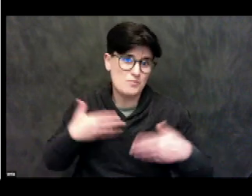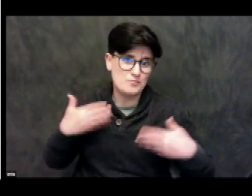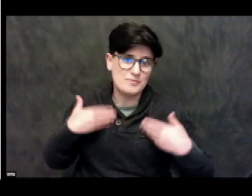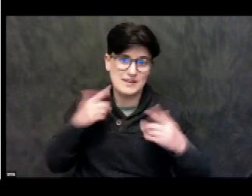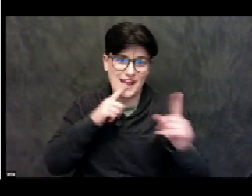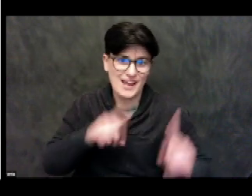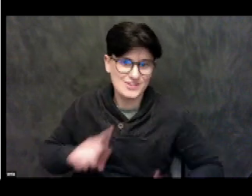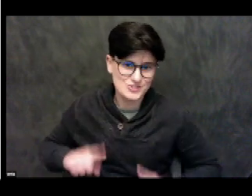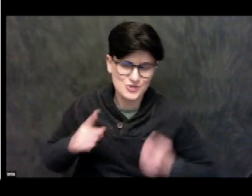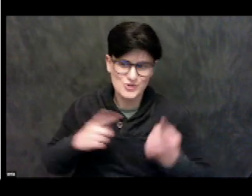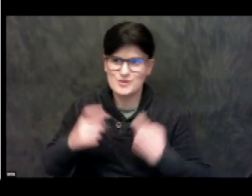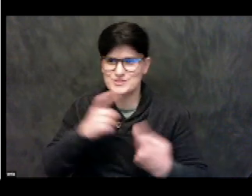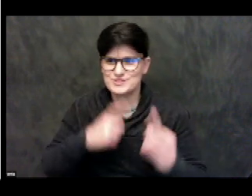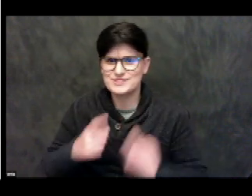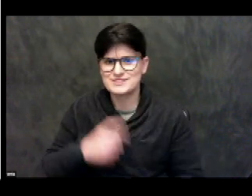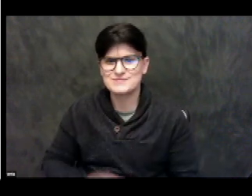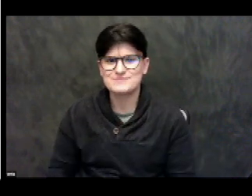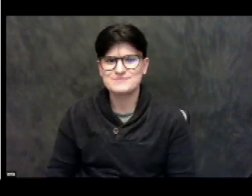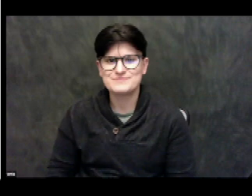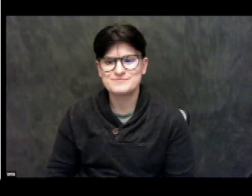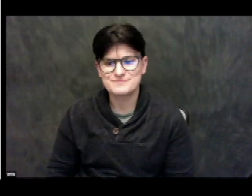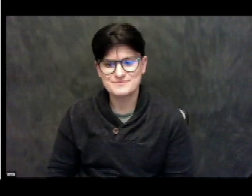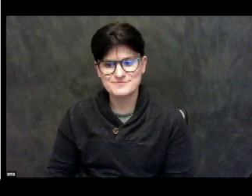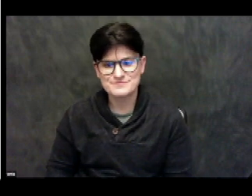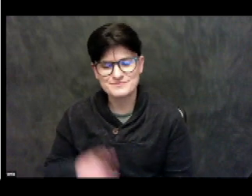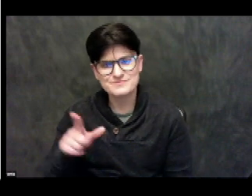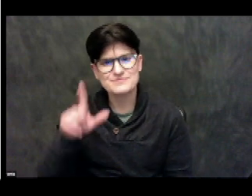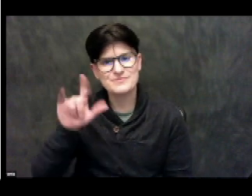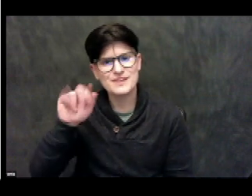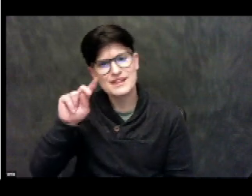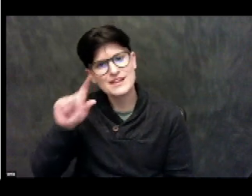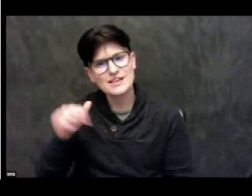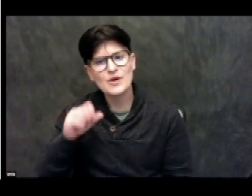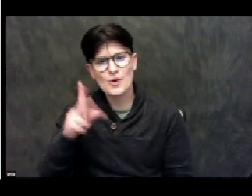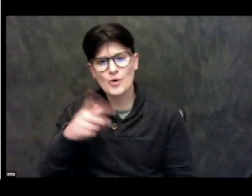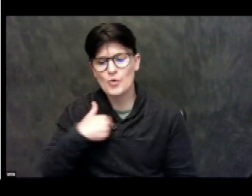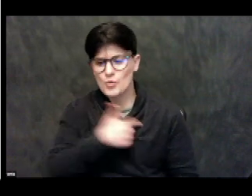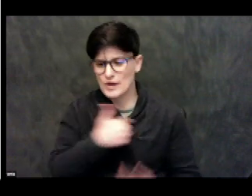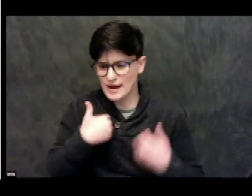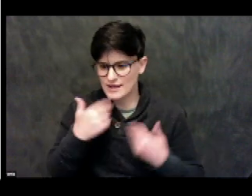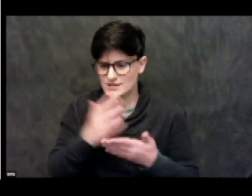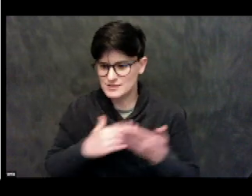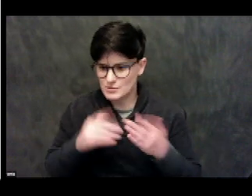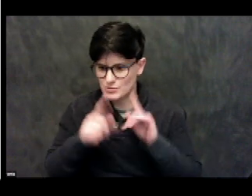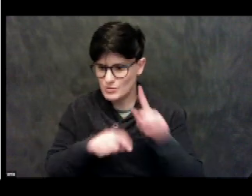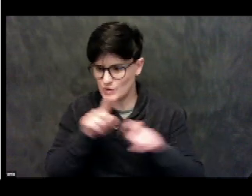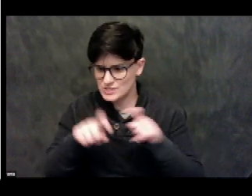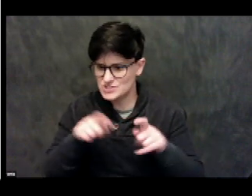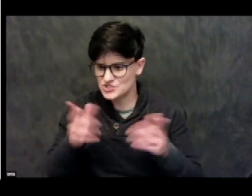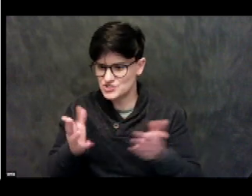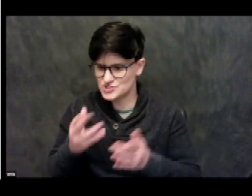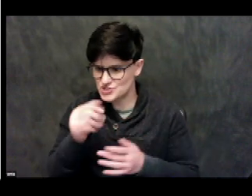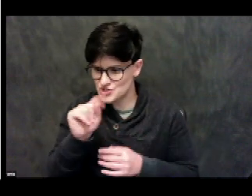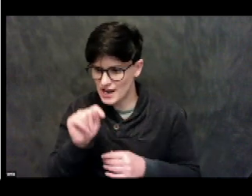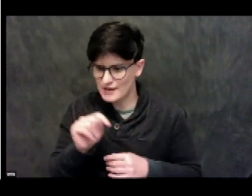Okay, we've been answering some questions in the chat as we've gone along here. But we have a question from a dull who has